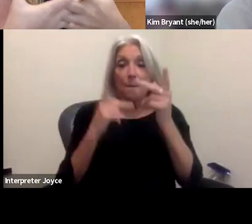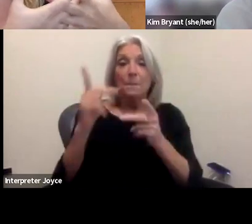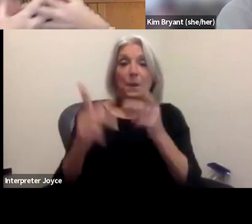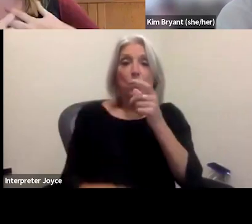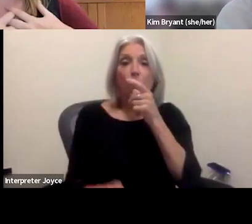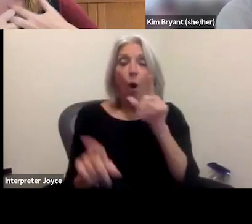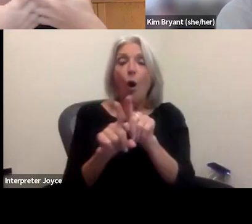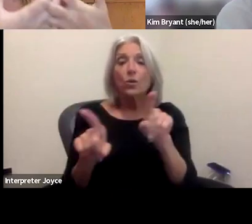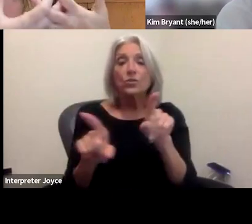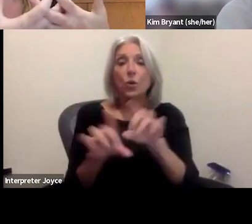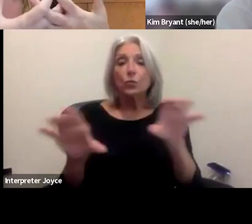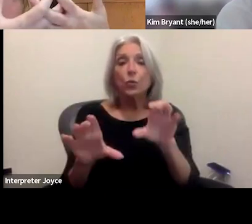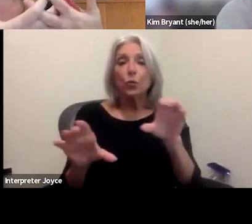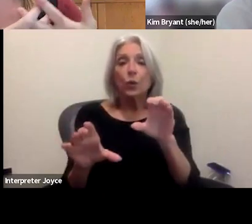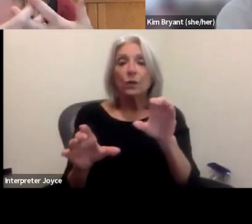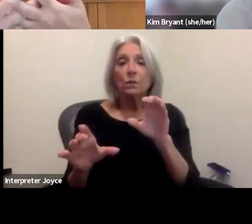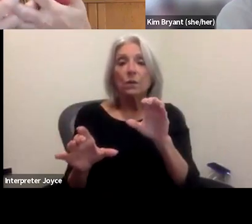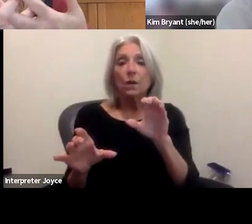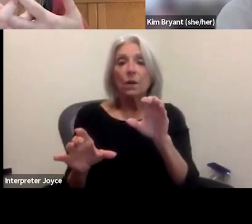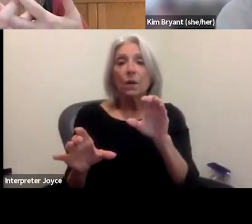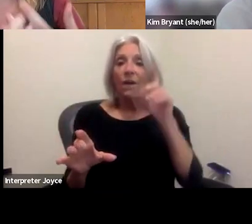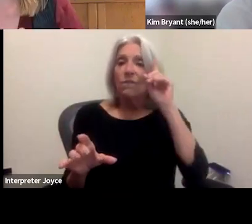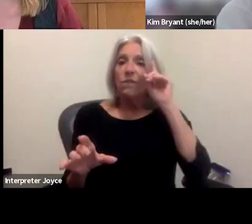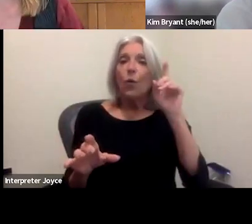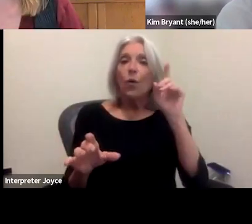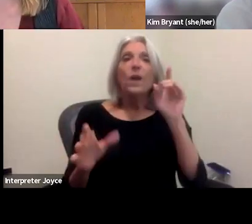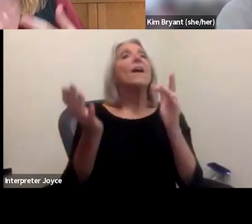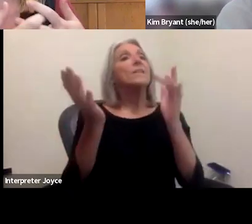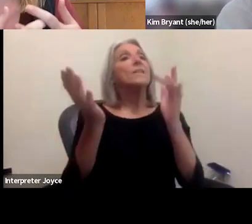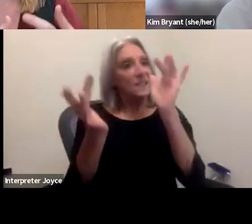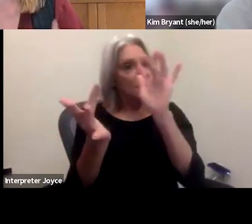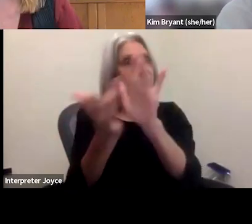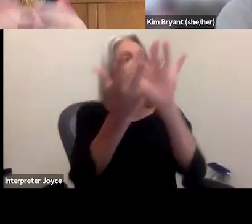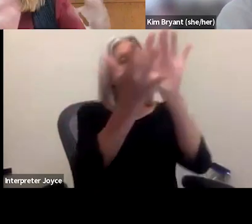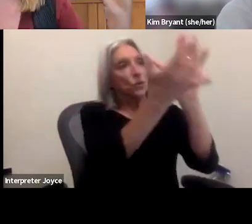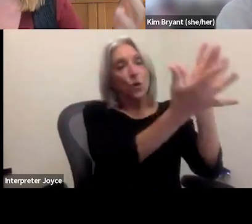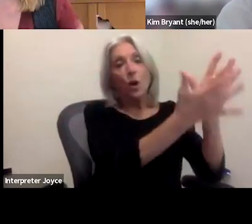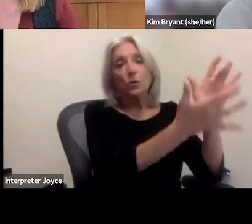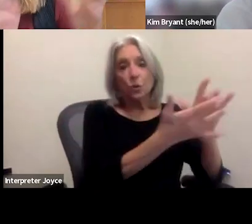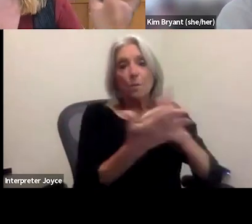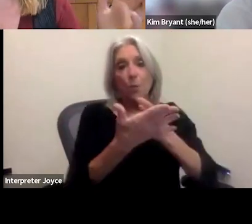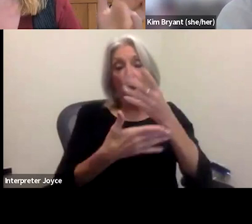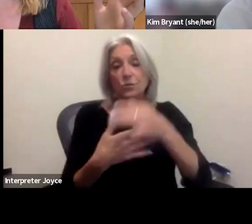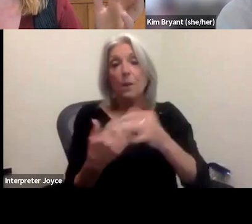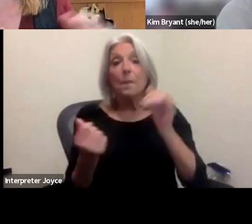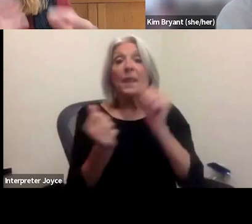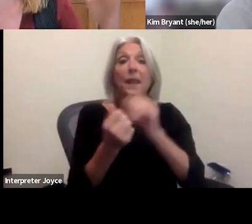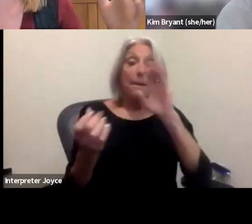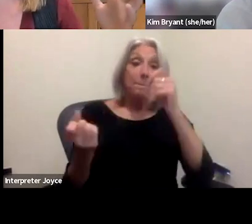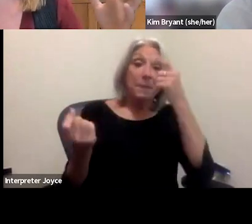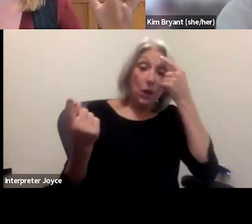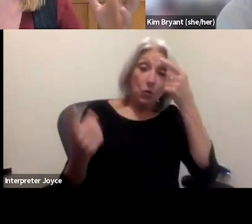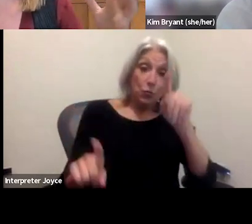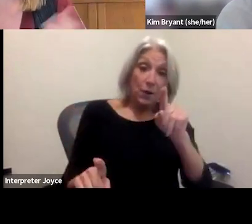more outreach-oriented technological projects that seek community agreement, consensus, understanding,